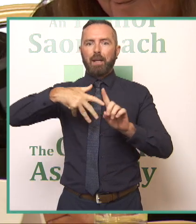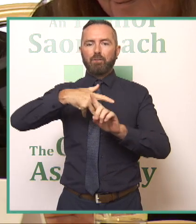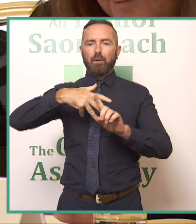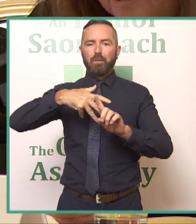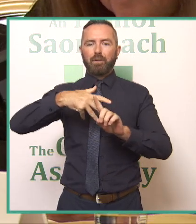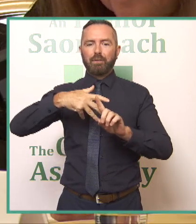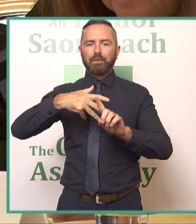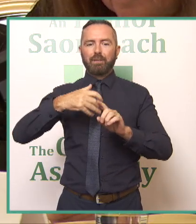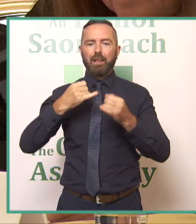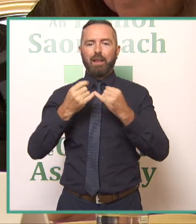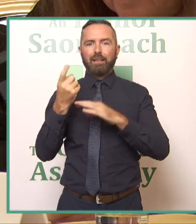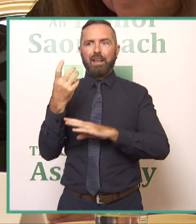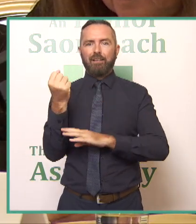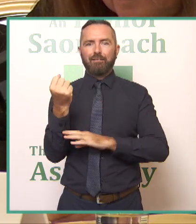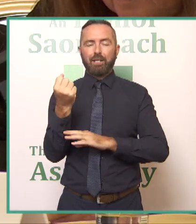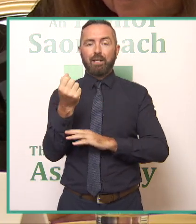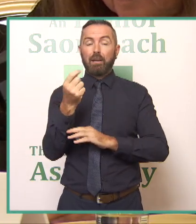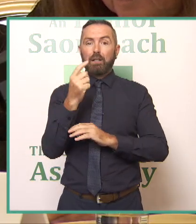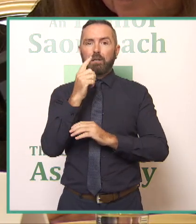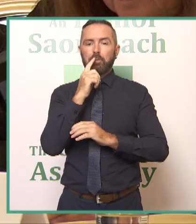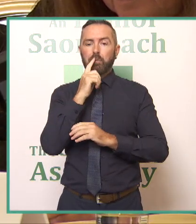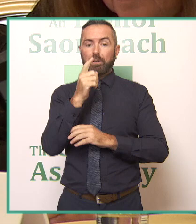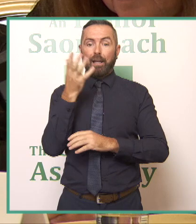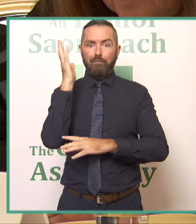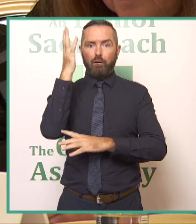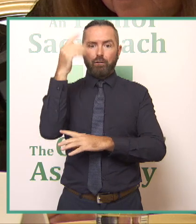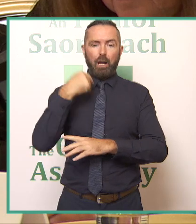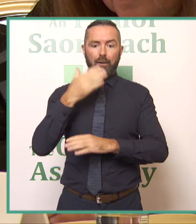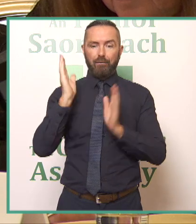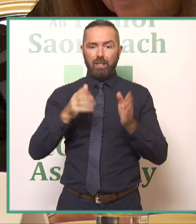members also do but if you were to pick so that forestry that I planted that's nine months old